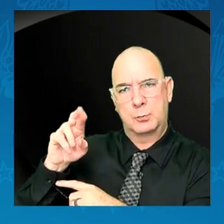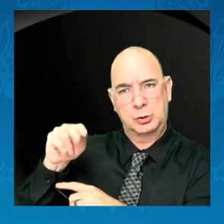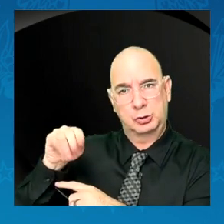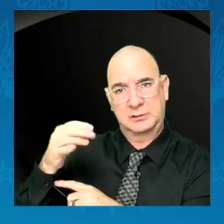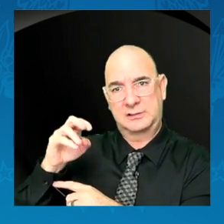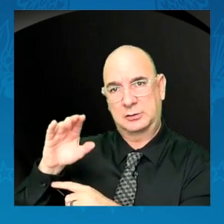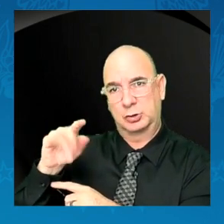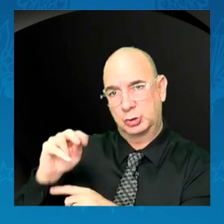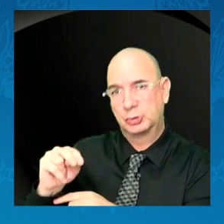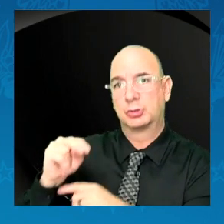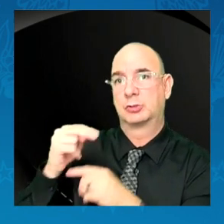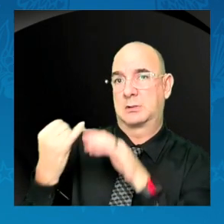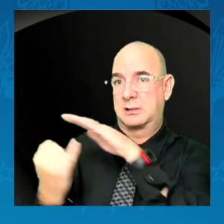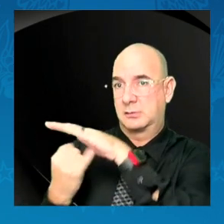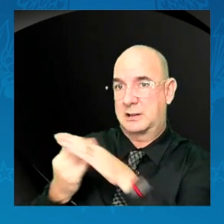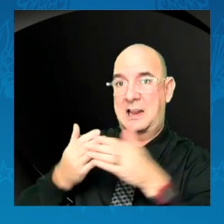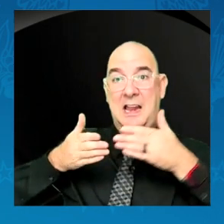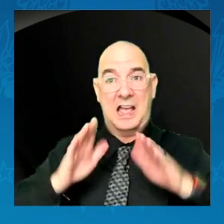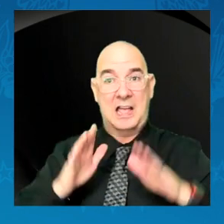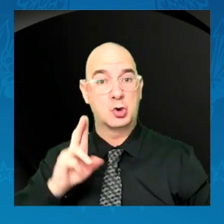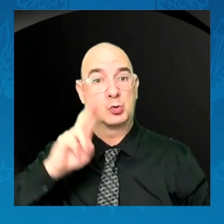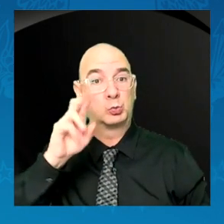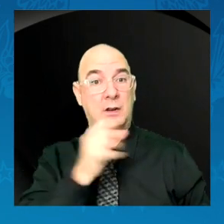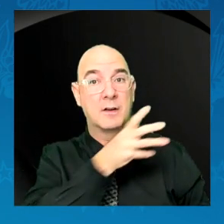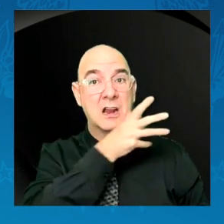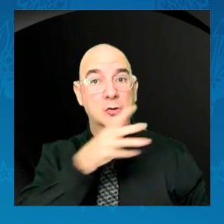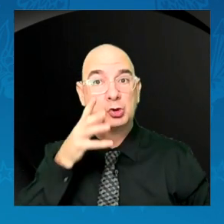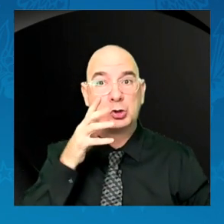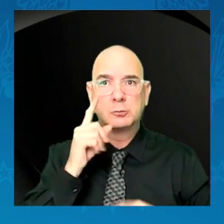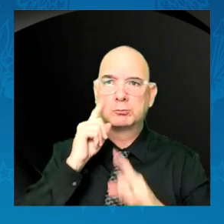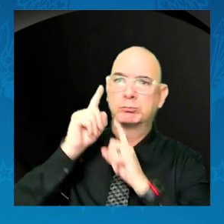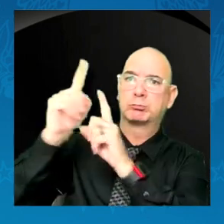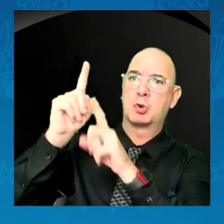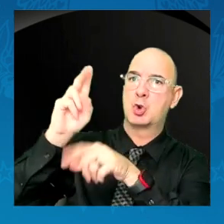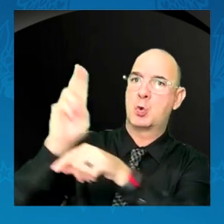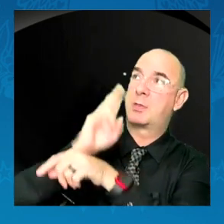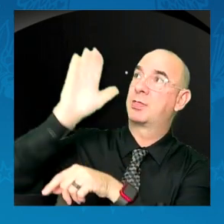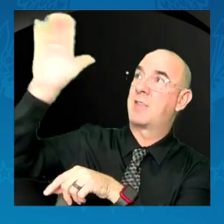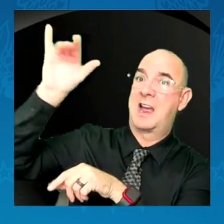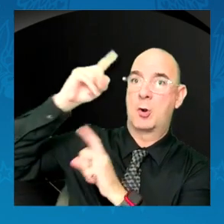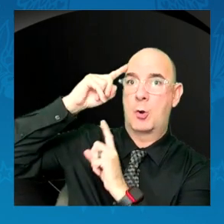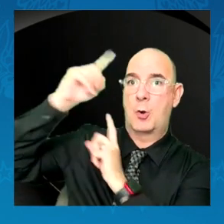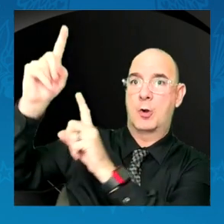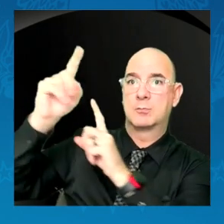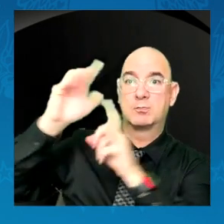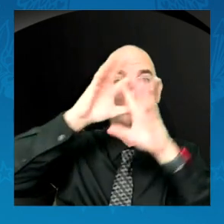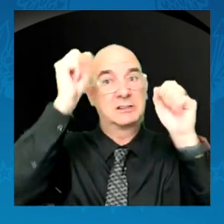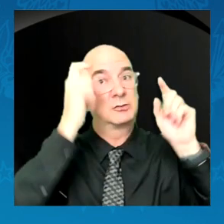to reach your goal and the president's goal of a net zero future into the agricultural community in doing so.